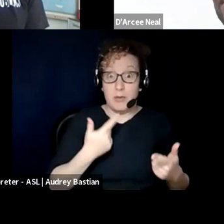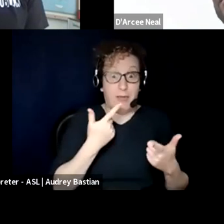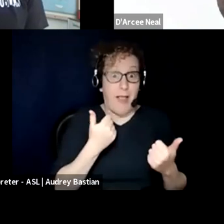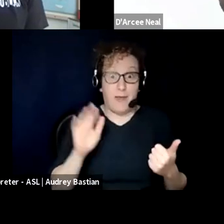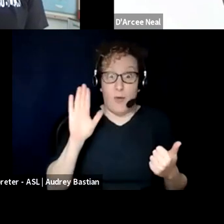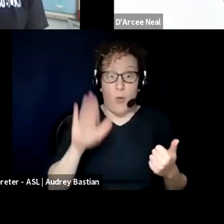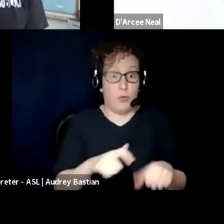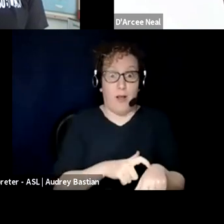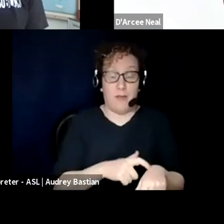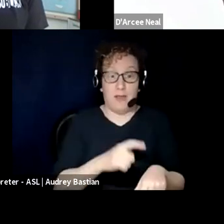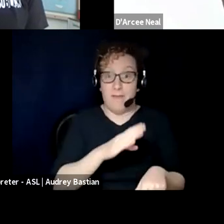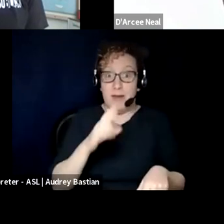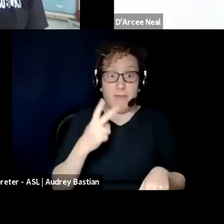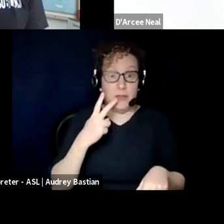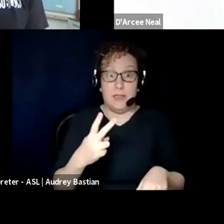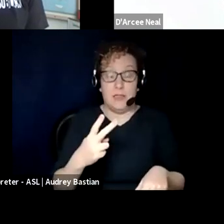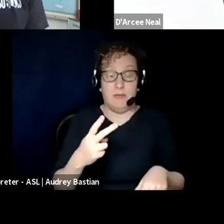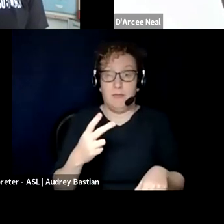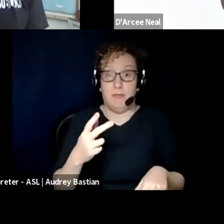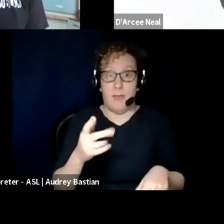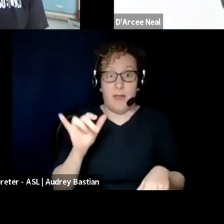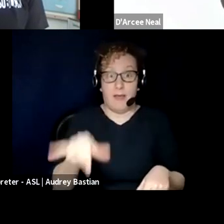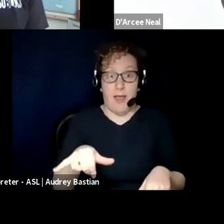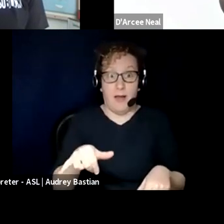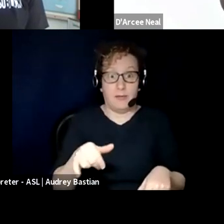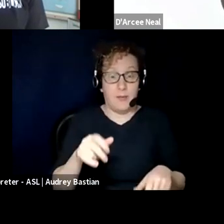because I had never seen anything like that. And so I think it is the understanding that